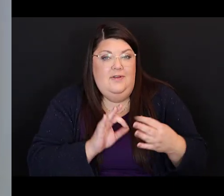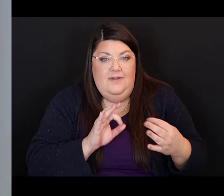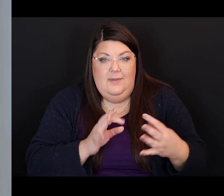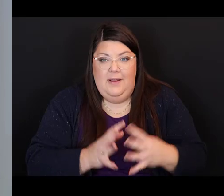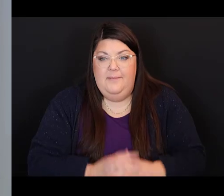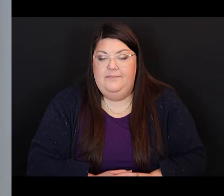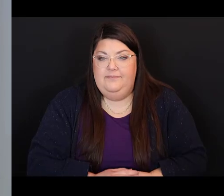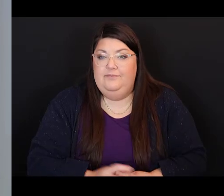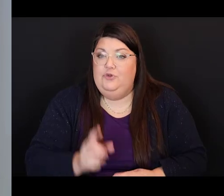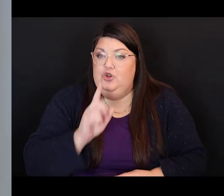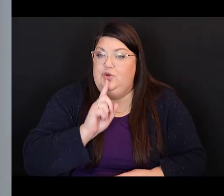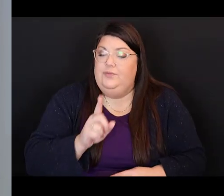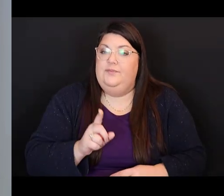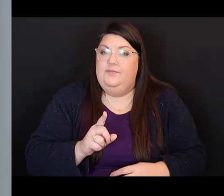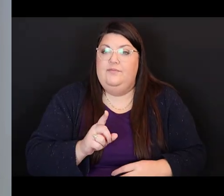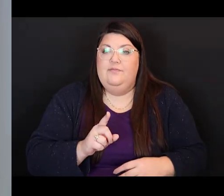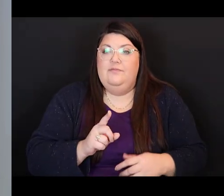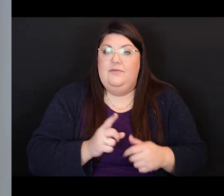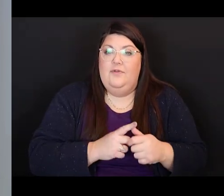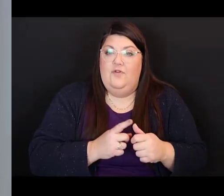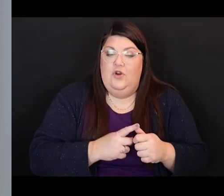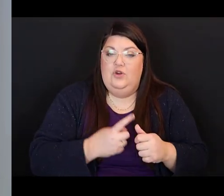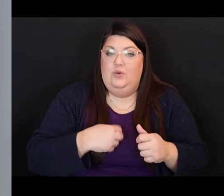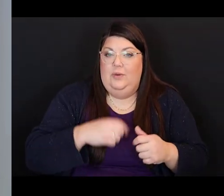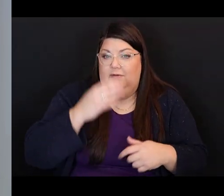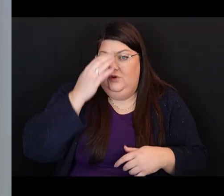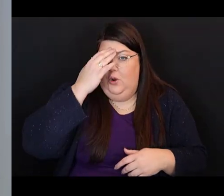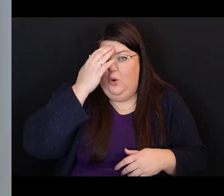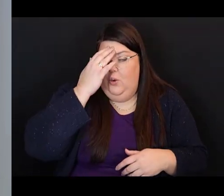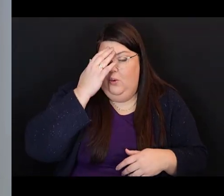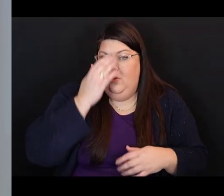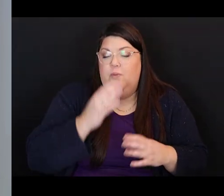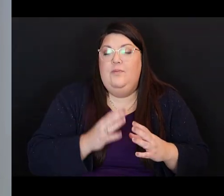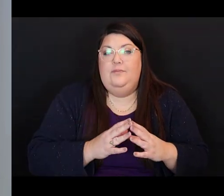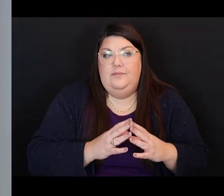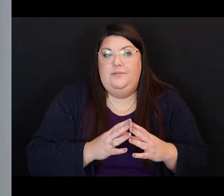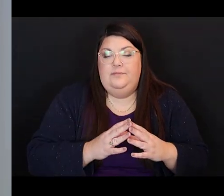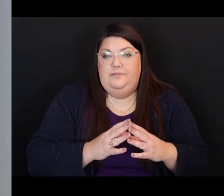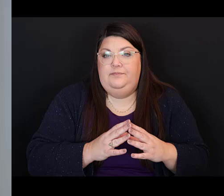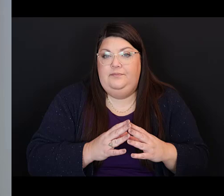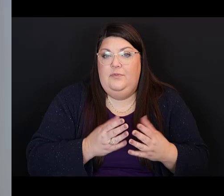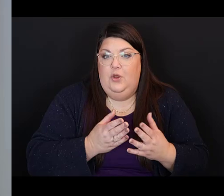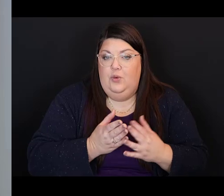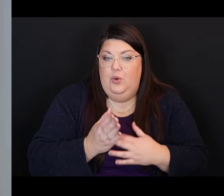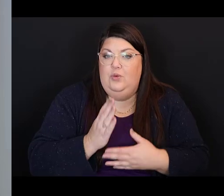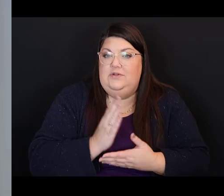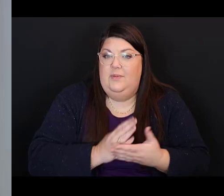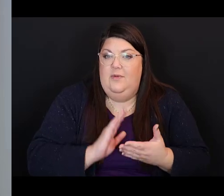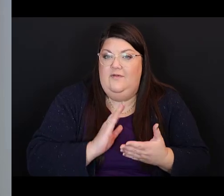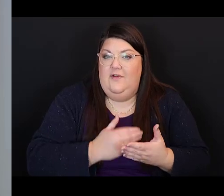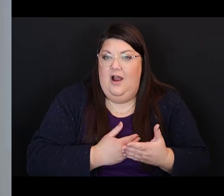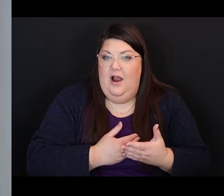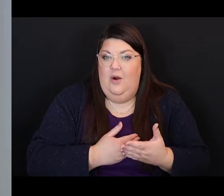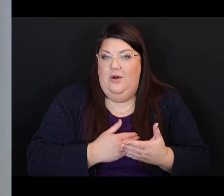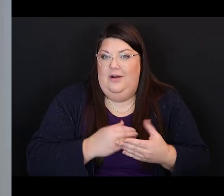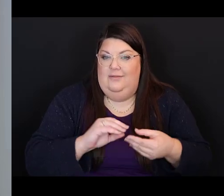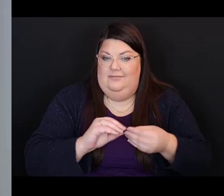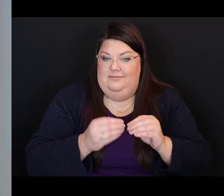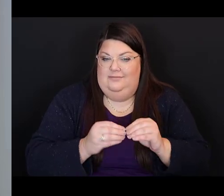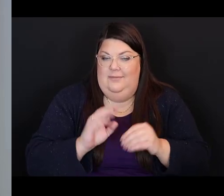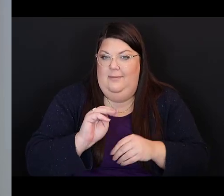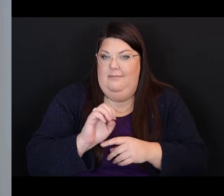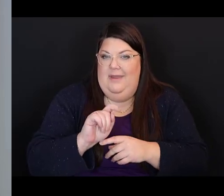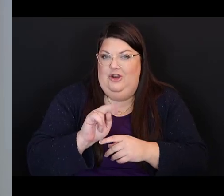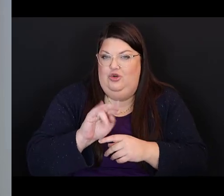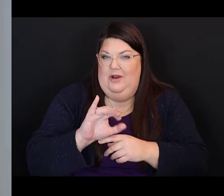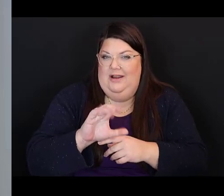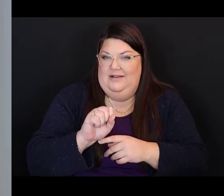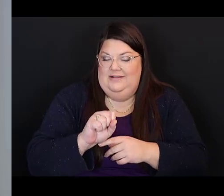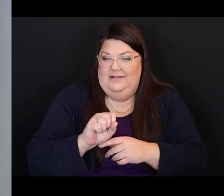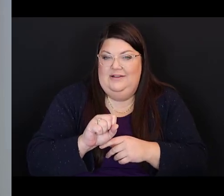[John] Yeah so, I mean first of all, we know—we know through some of our metrics in regards to